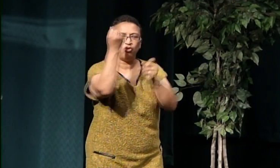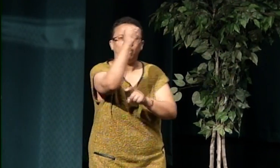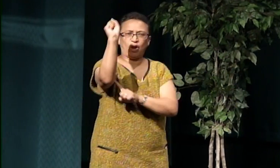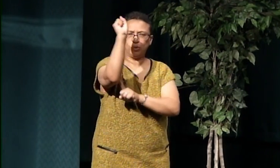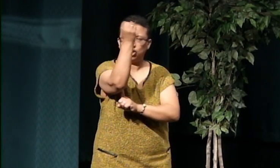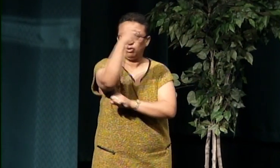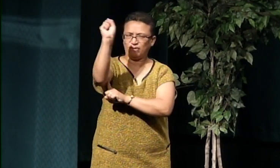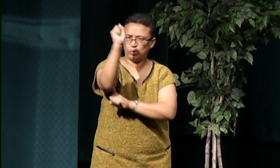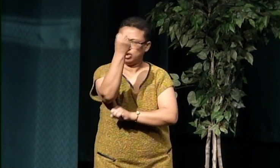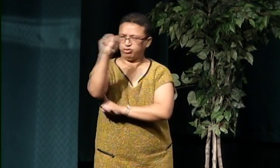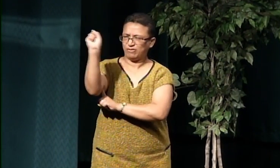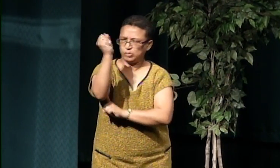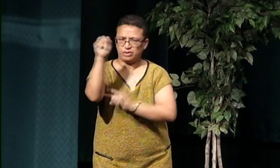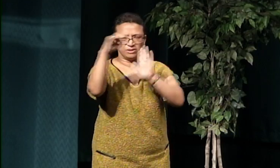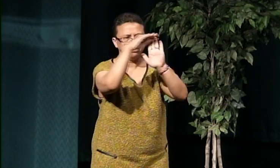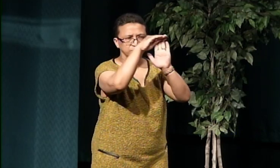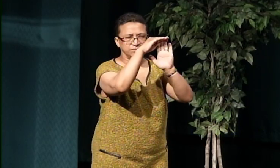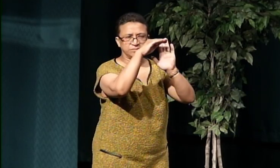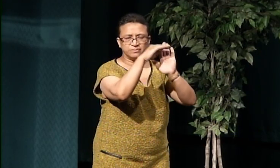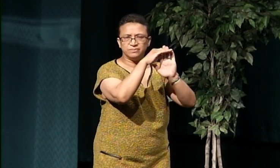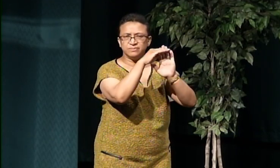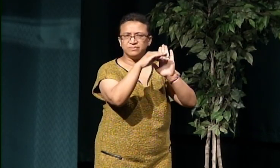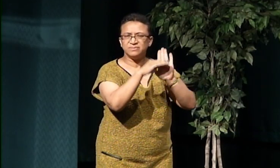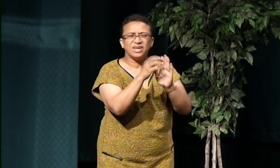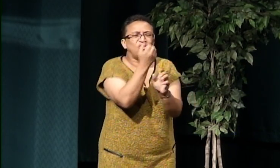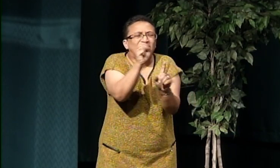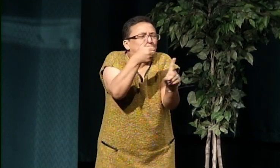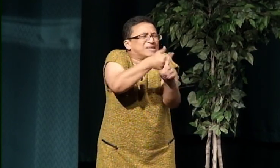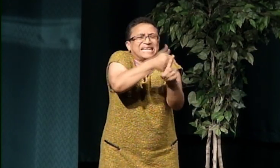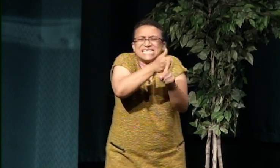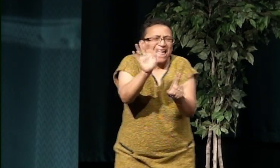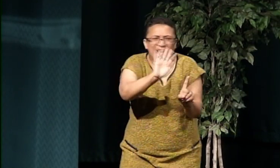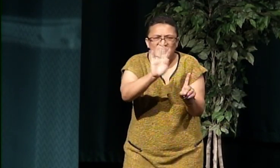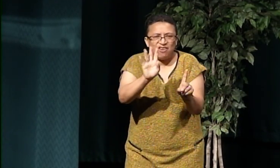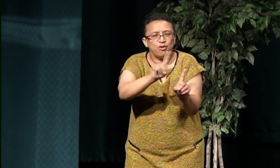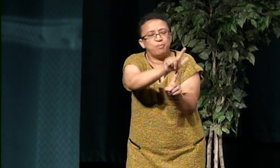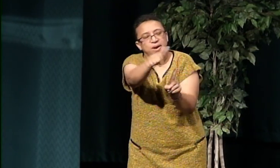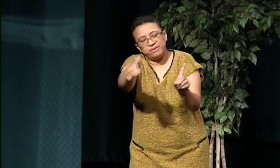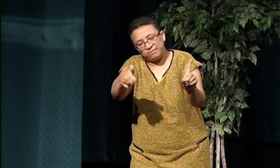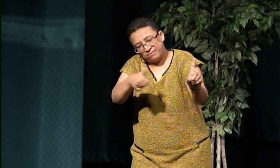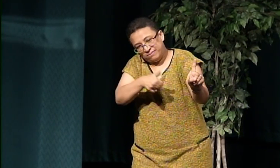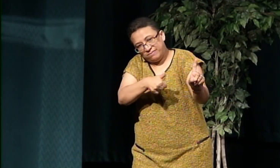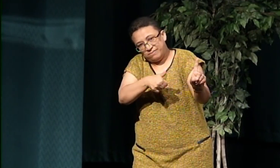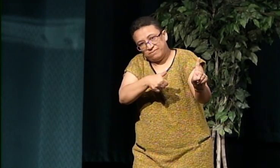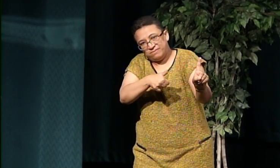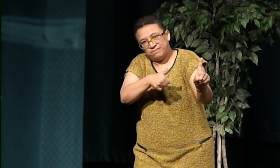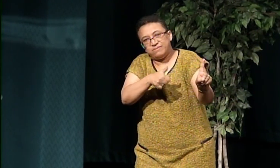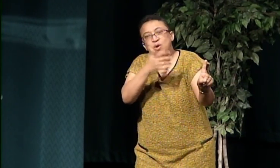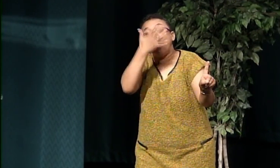I already mentioned the French Revolution and a number of these other movements or revolutions.